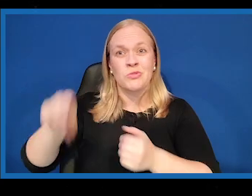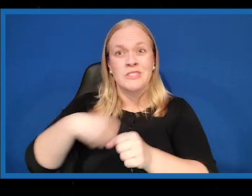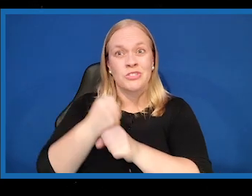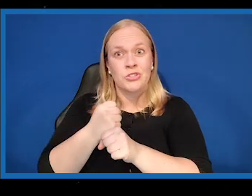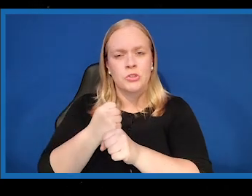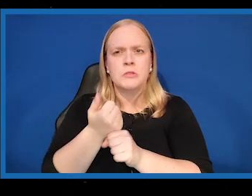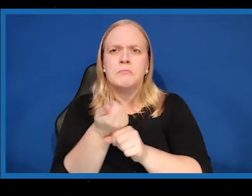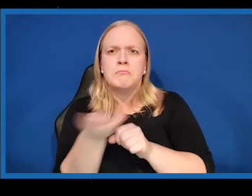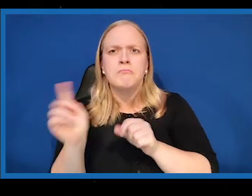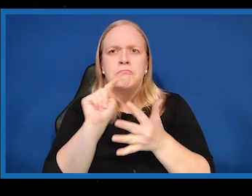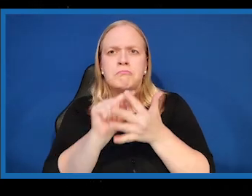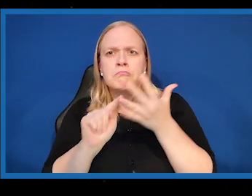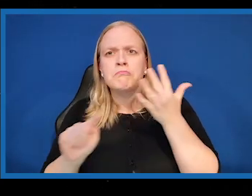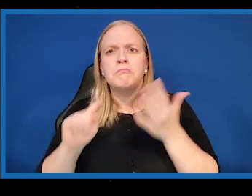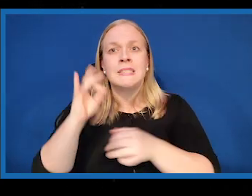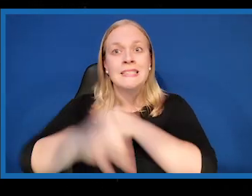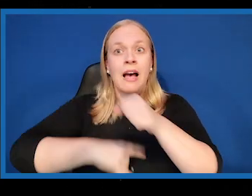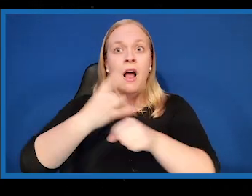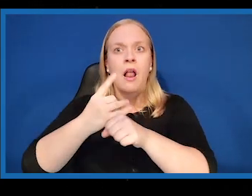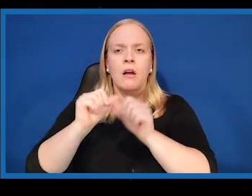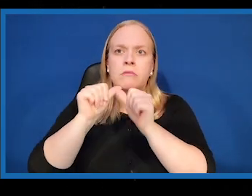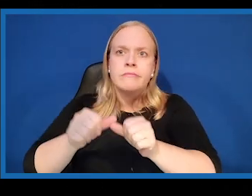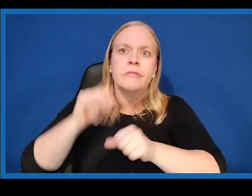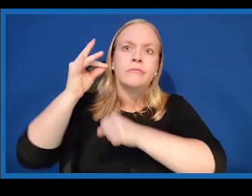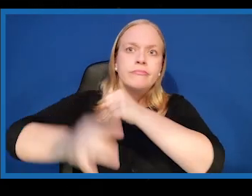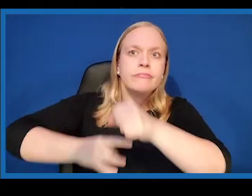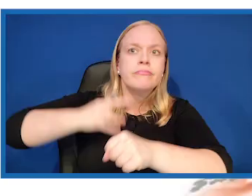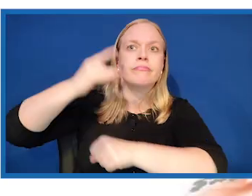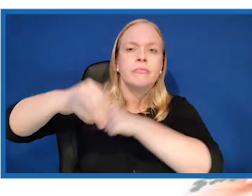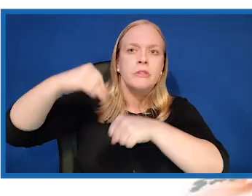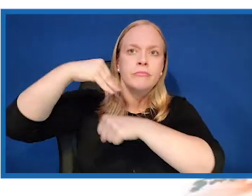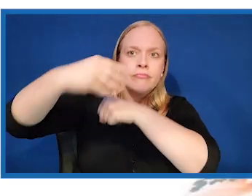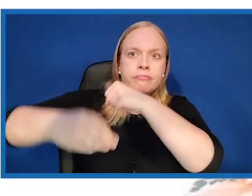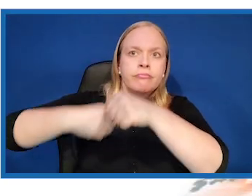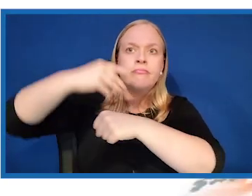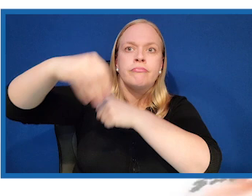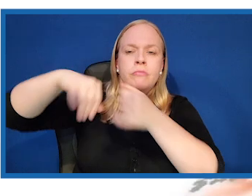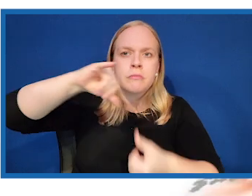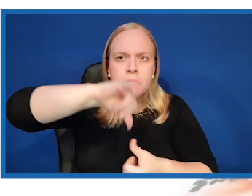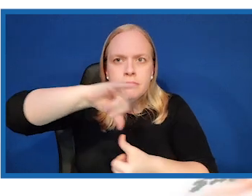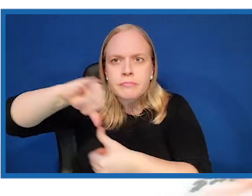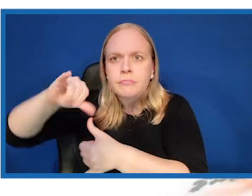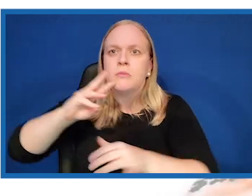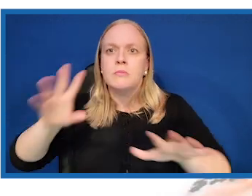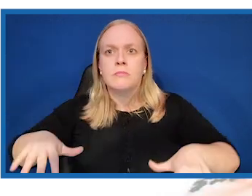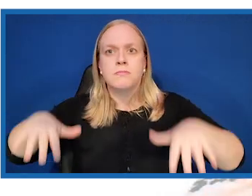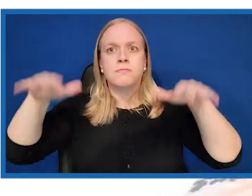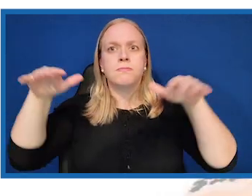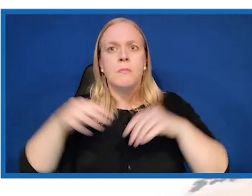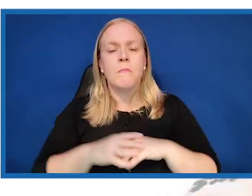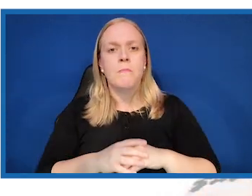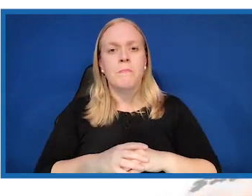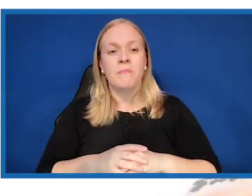HAVE CIRCLED OUR PLANET CONTINUOUSLY MEASURING SEA LEVELS. THEIR DATA HAVE HELPED RESEARCHES REVEAL MYSTERIES OF WEATHER PHENOMENON